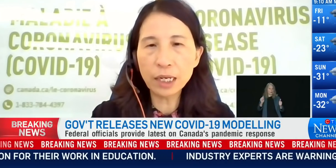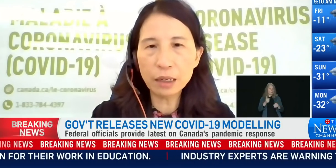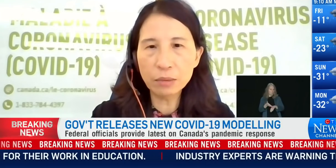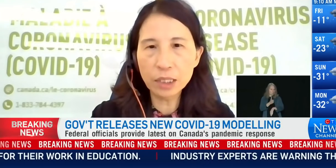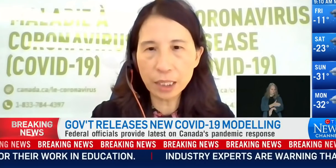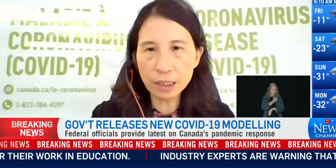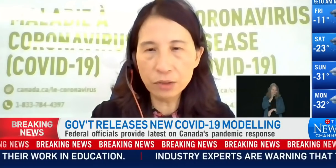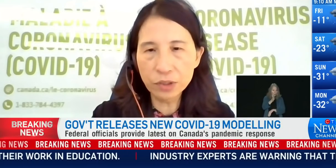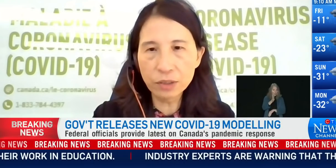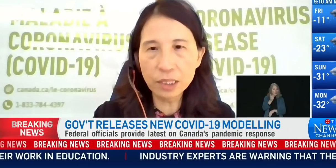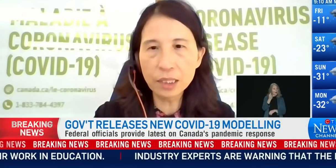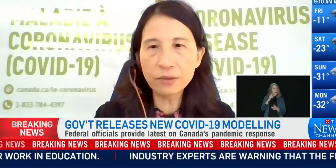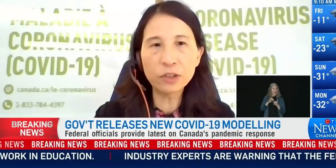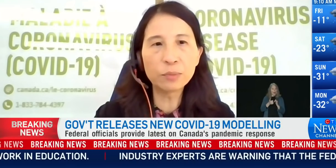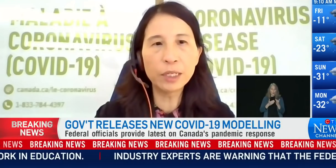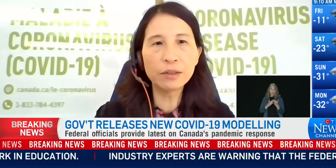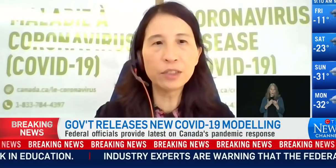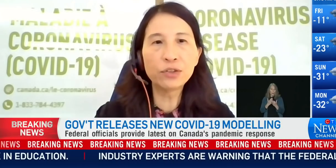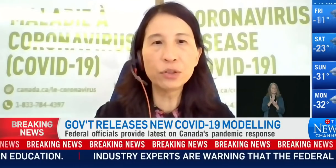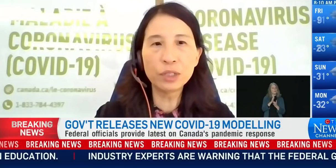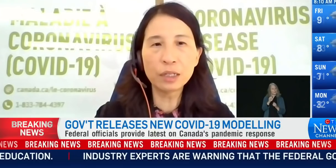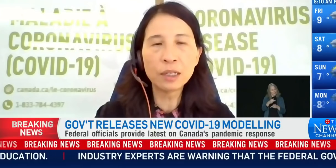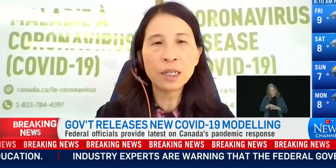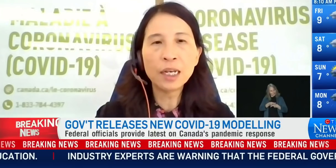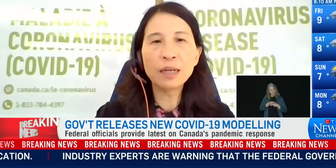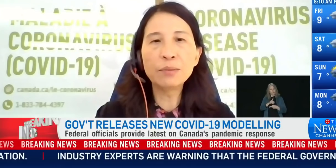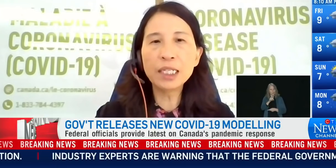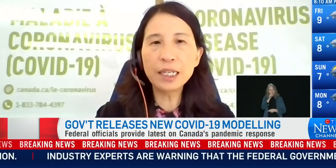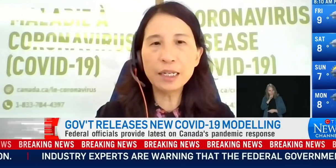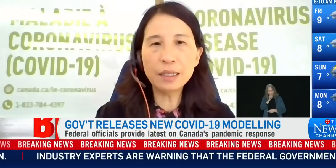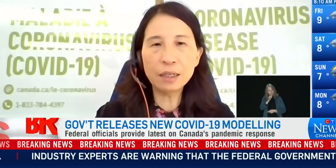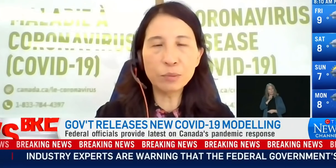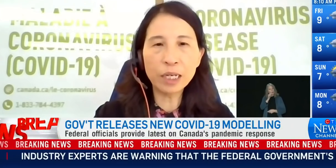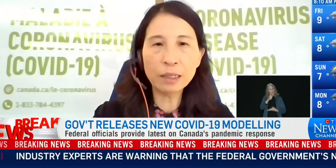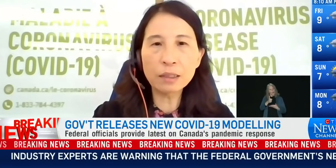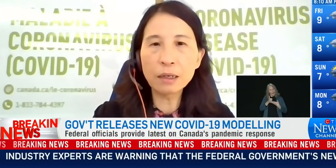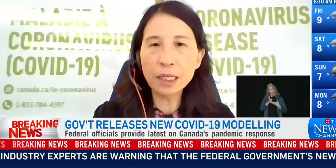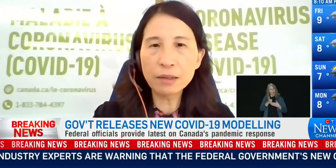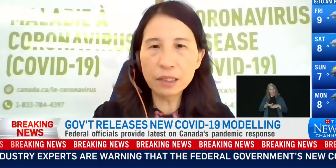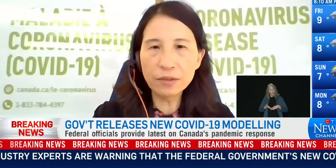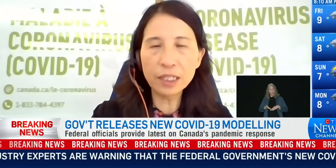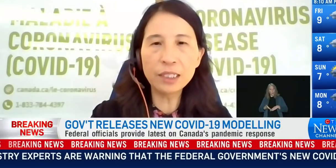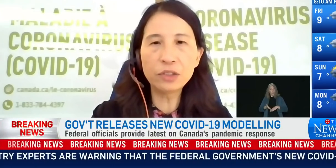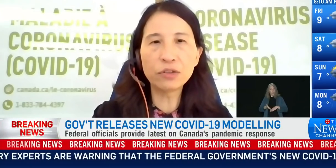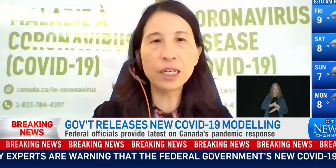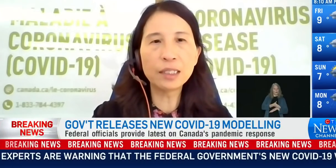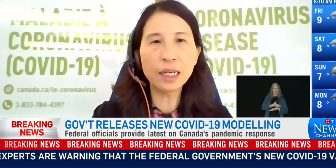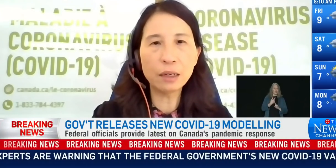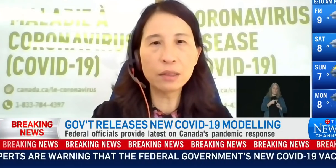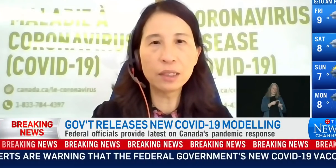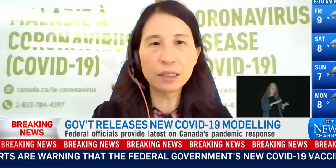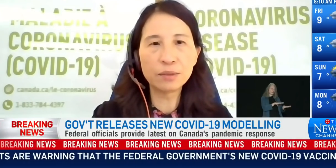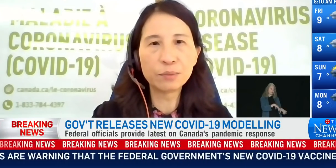CONTINUED CHALLENGES BEFORE WE HOPE TO SEE IMPROVEMENT, [INDISCERNIBLE] OF THE VARIANTS